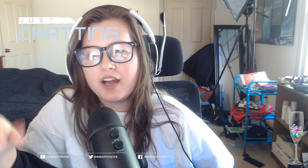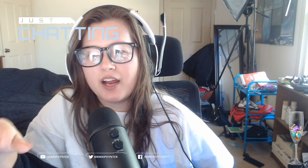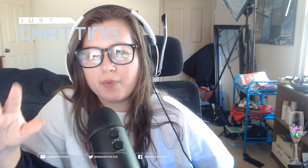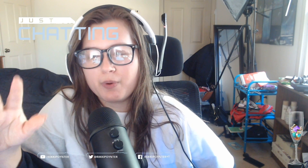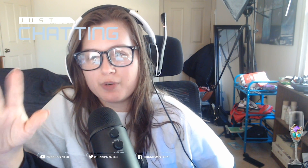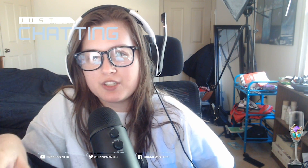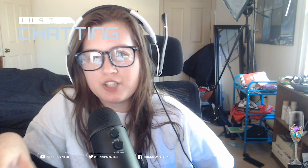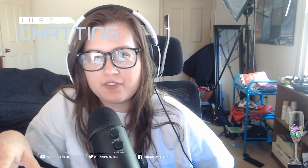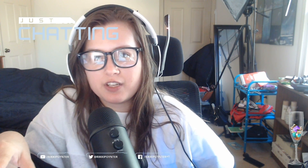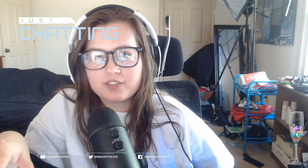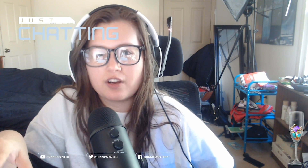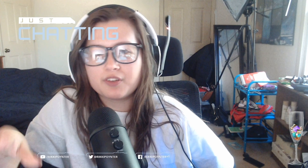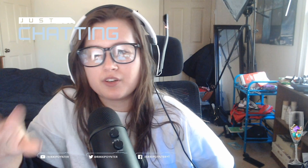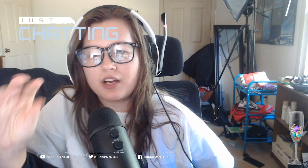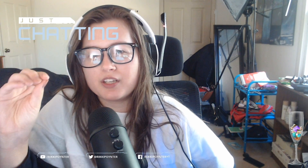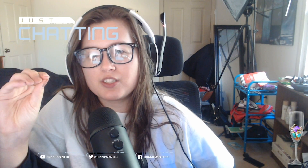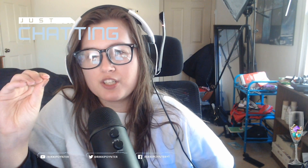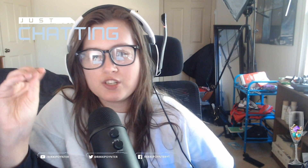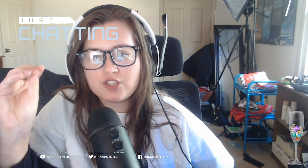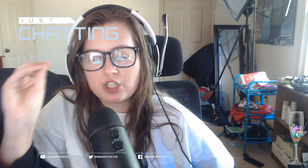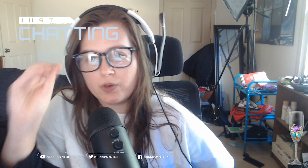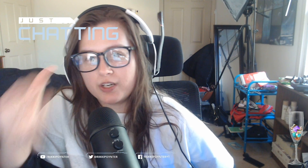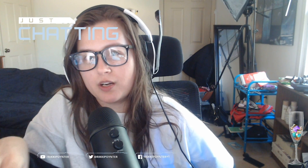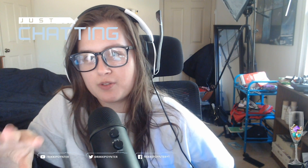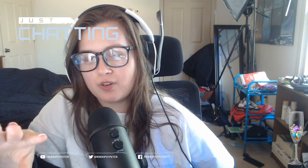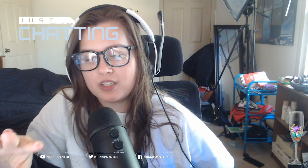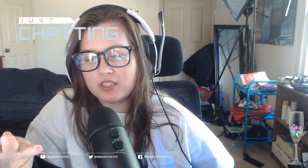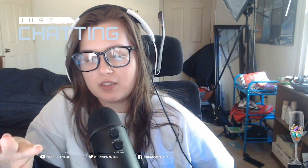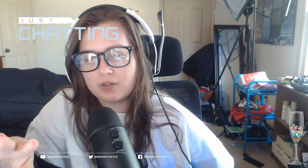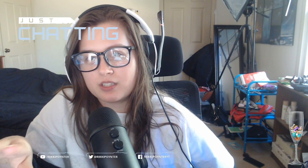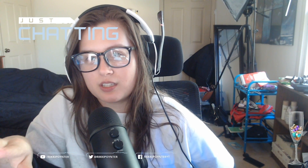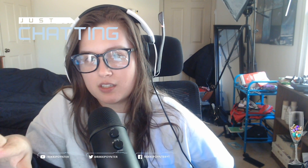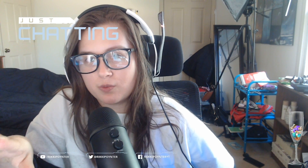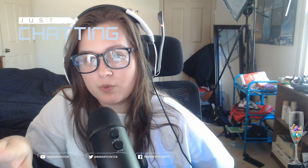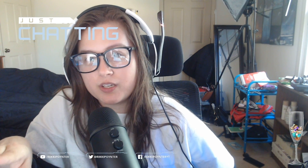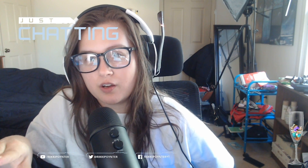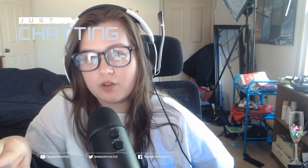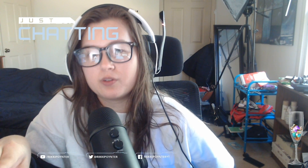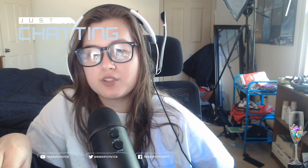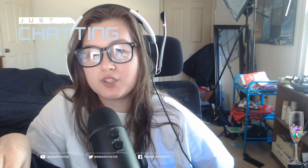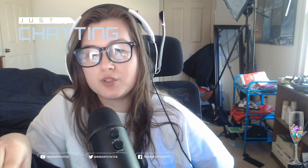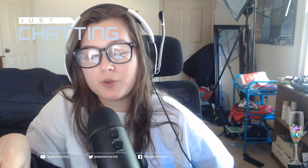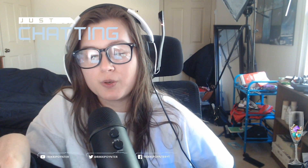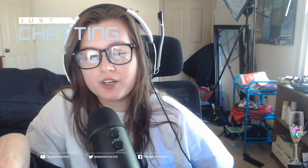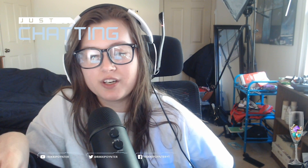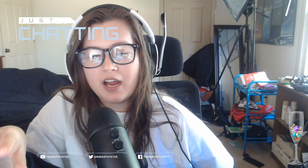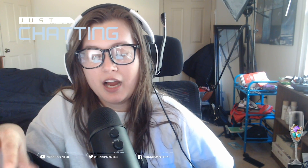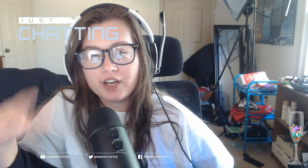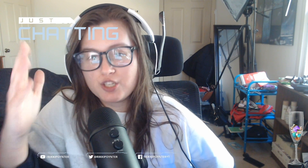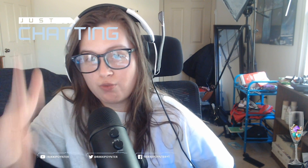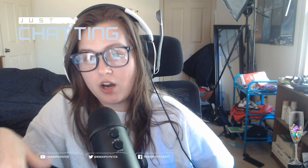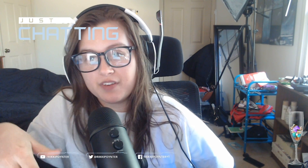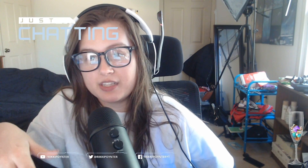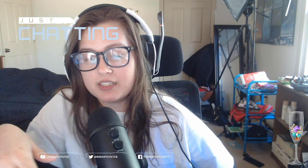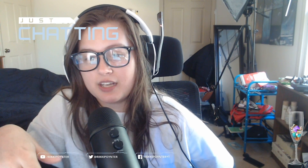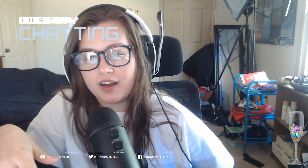And we were in the Chick-fil-A drive thru, and she just went up straight to the window to order. And she wrote everything down,